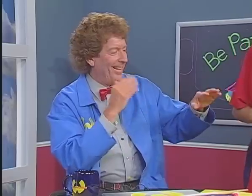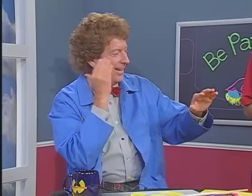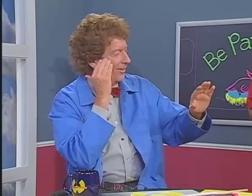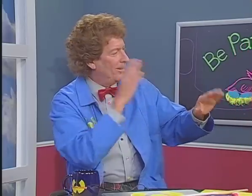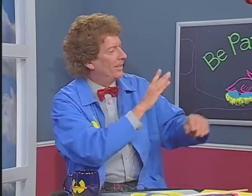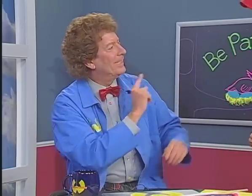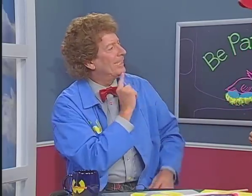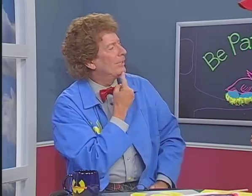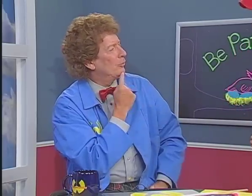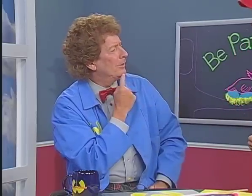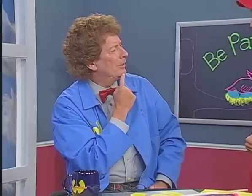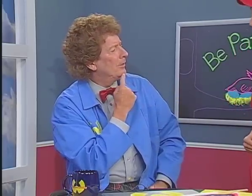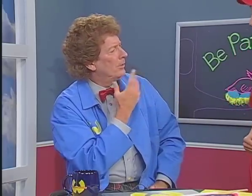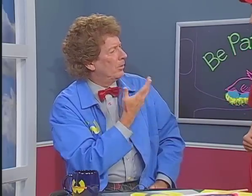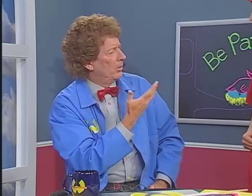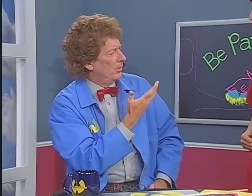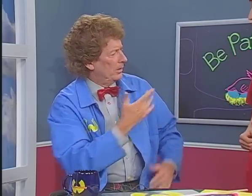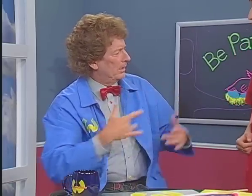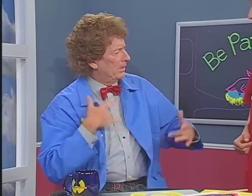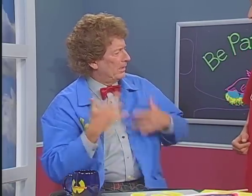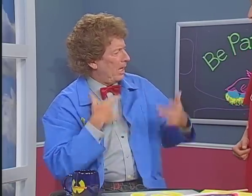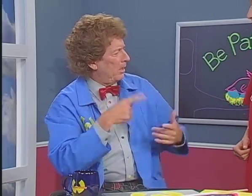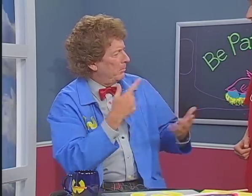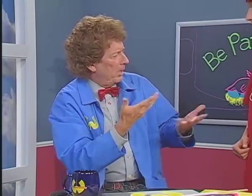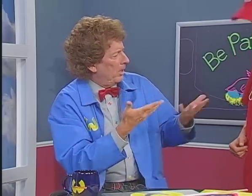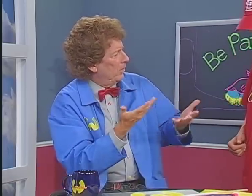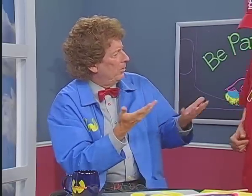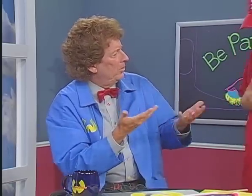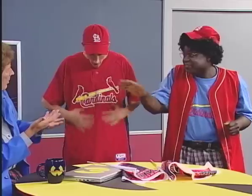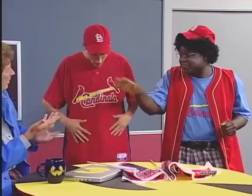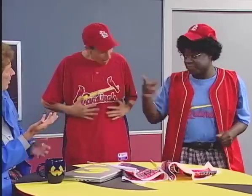YEAH, I KNOW. SERIOUSLY, WHAT ARE YOU EXCITED ABOUT?